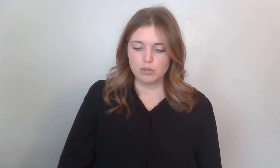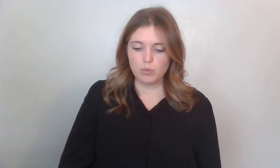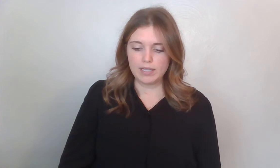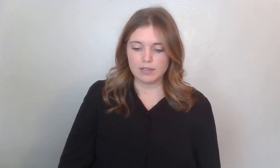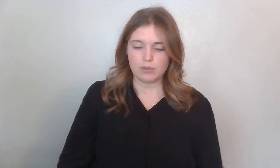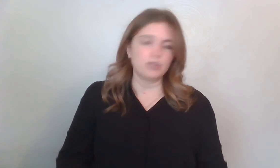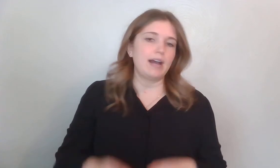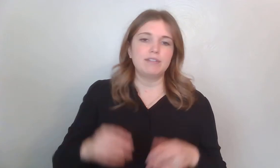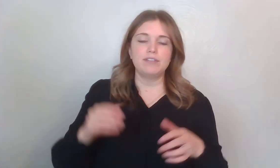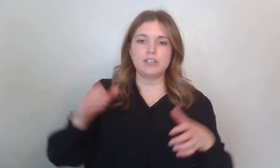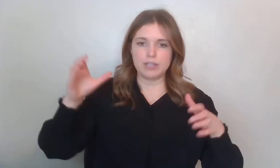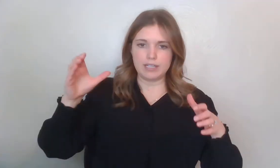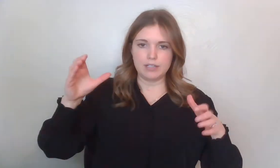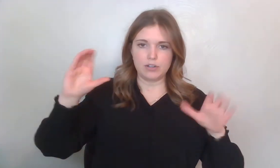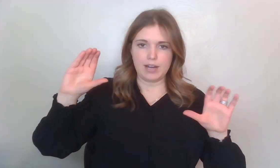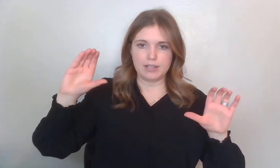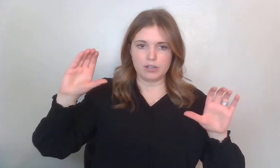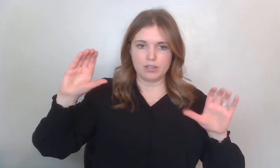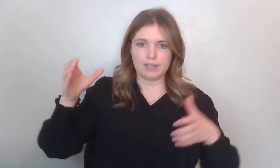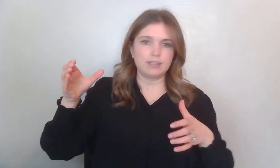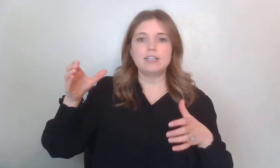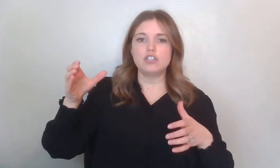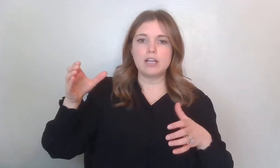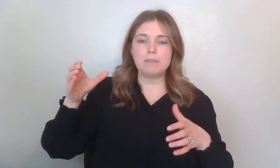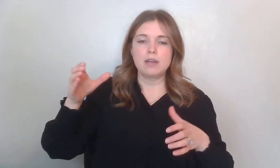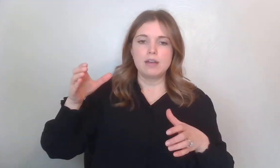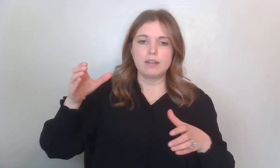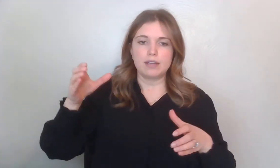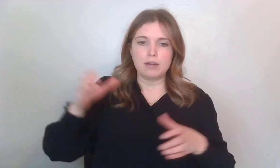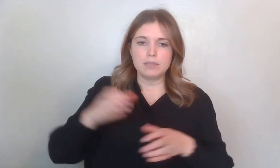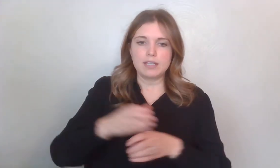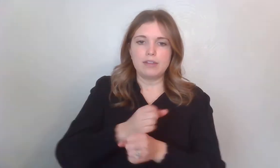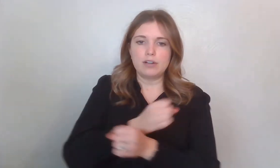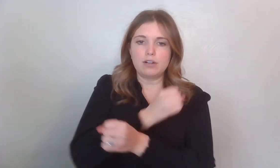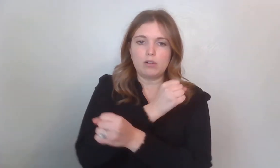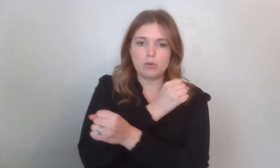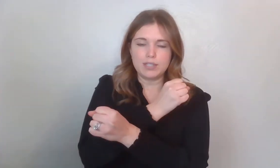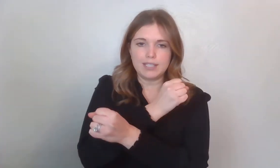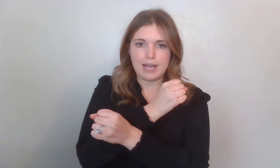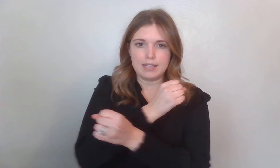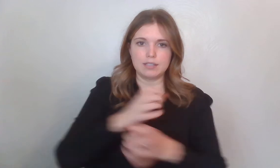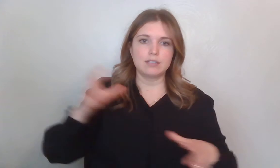To WIN or to have a victory Your hands are in like the C shape. They come together and close into S's